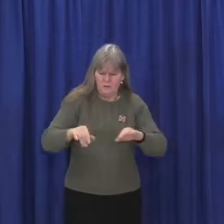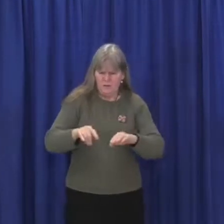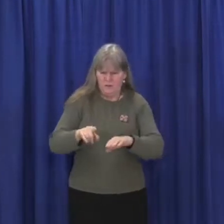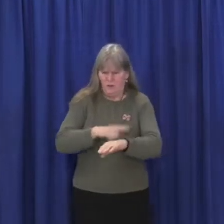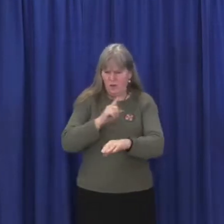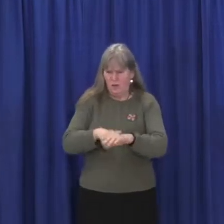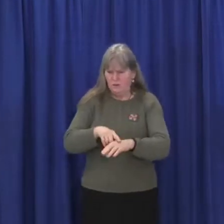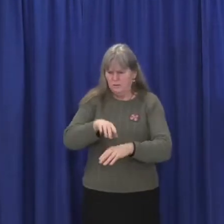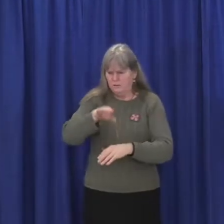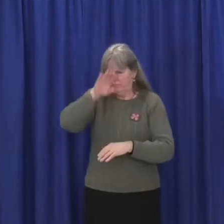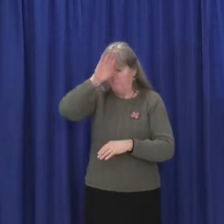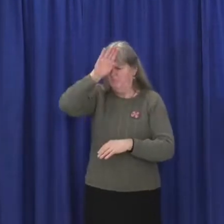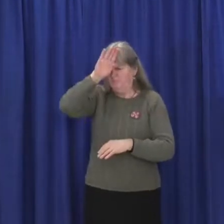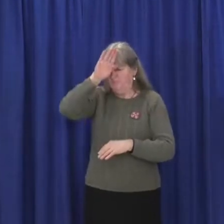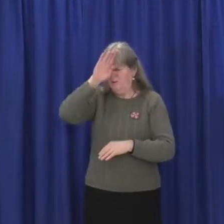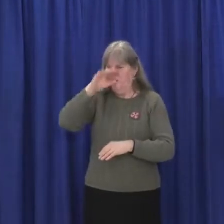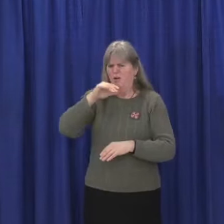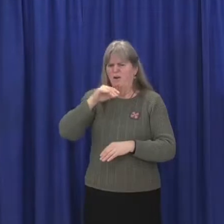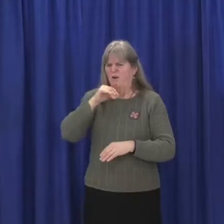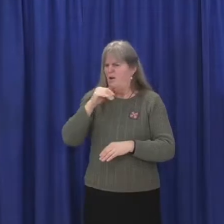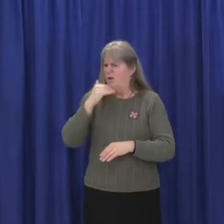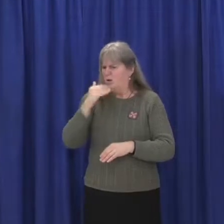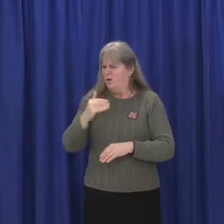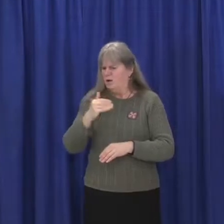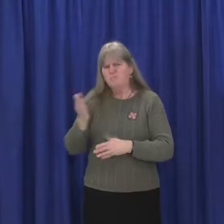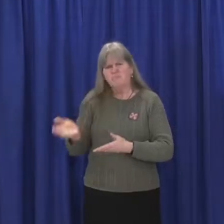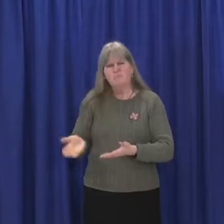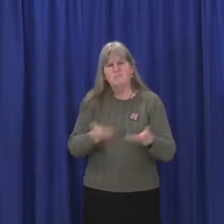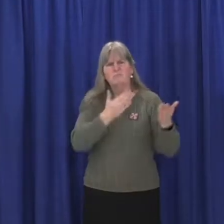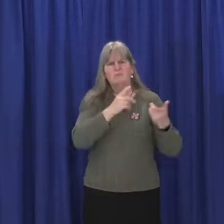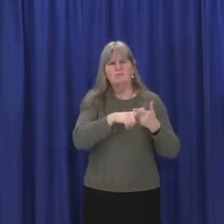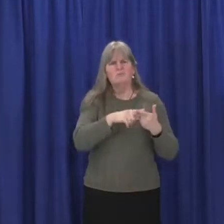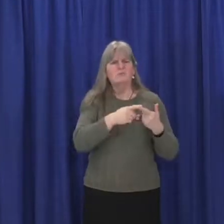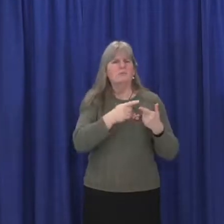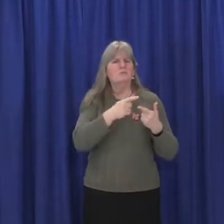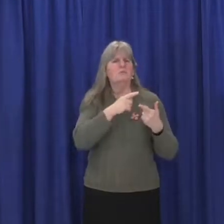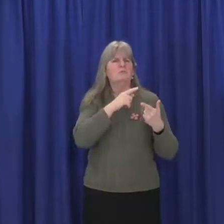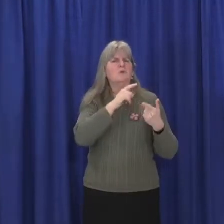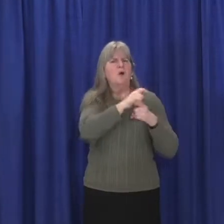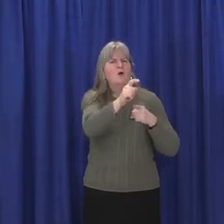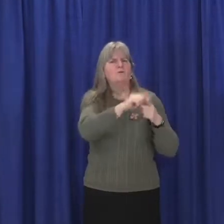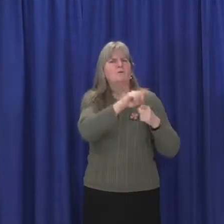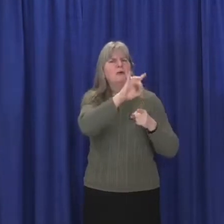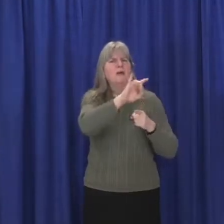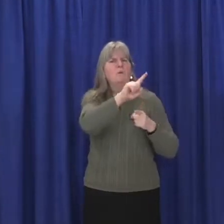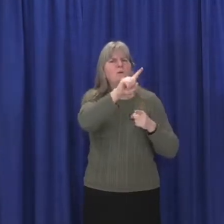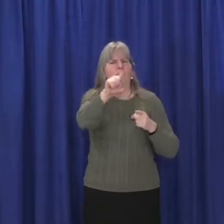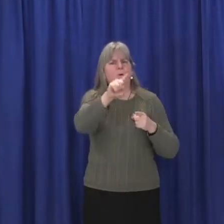very unwell please seek further medical assistance by calling 811 or reaching out to your health center